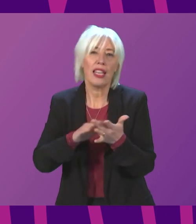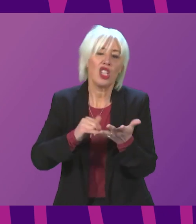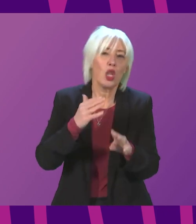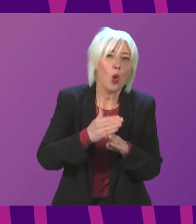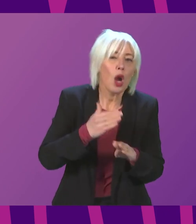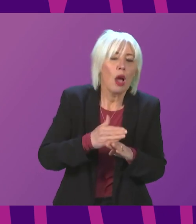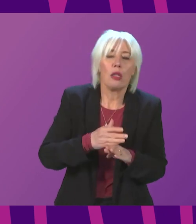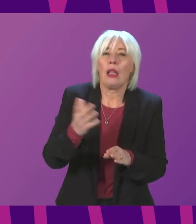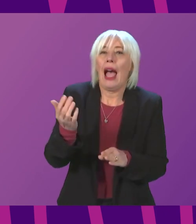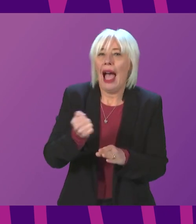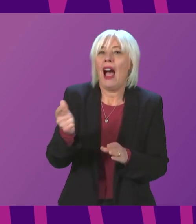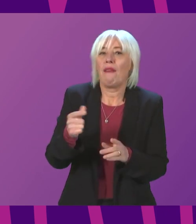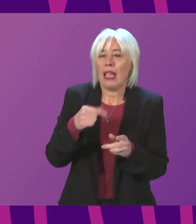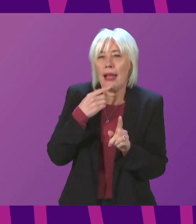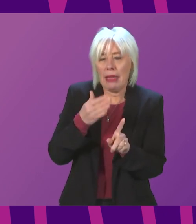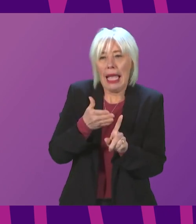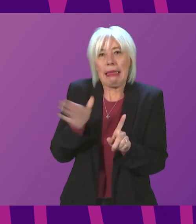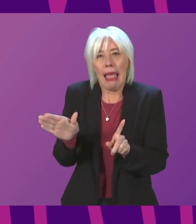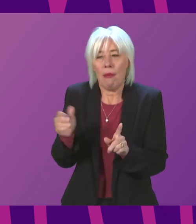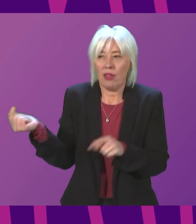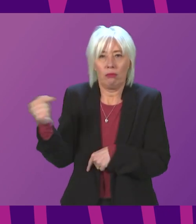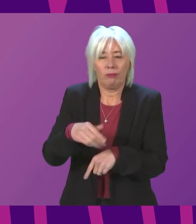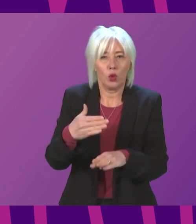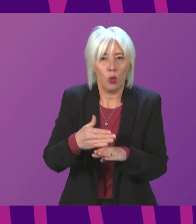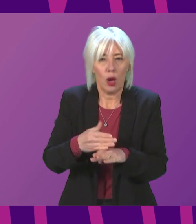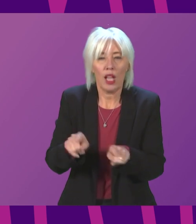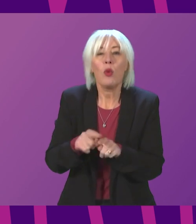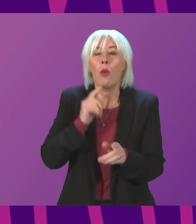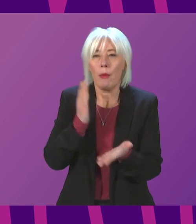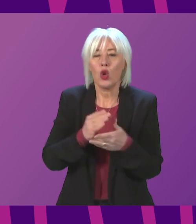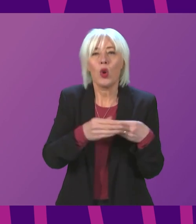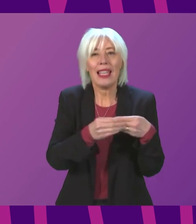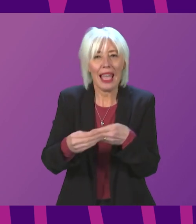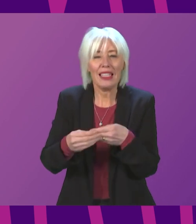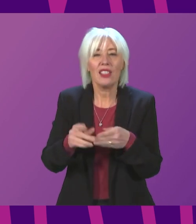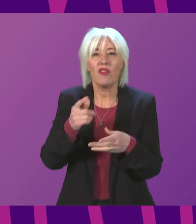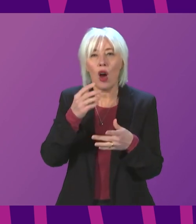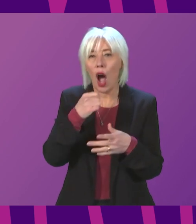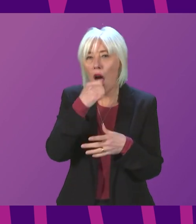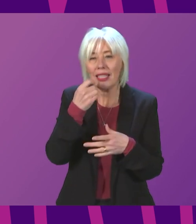Lastly, we will ensure that there is guidance on the latest testing advice. I think that